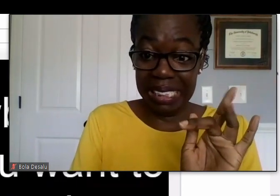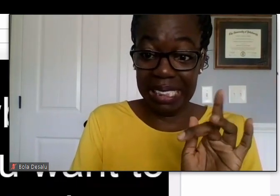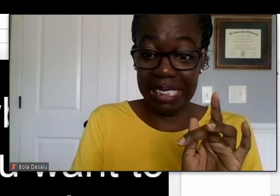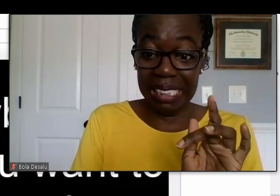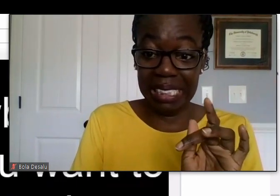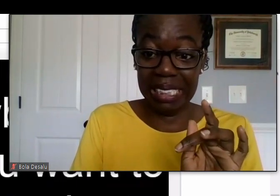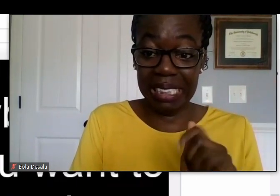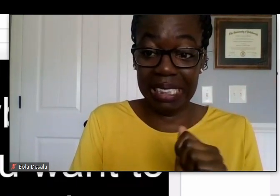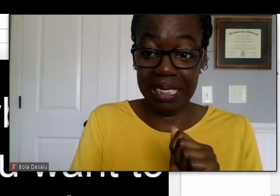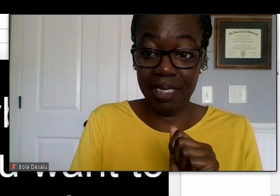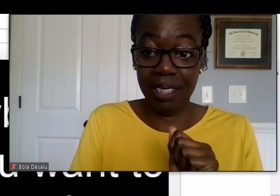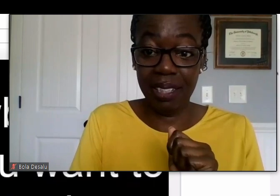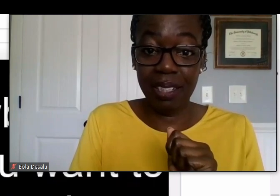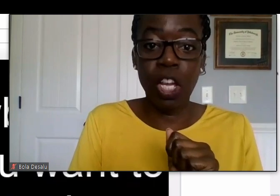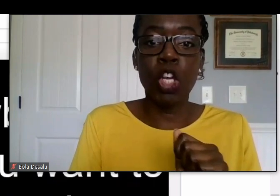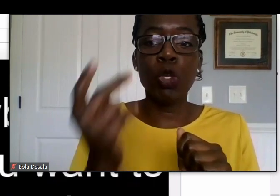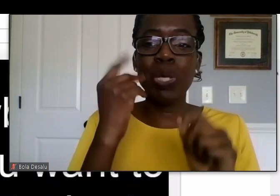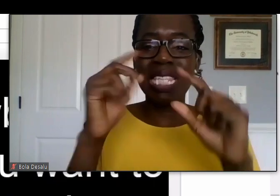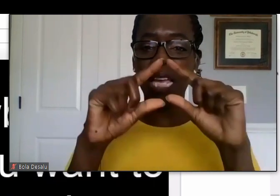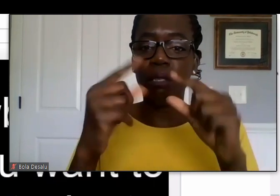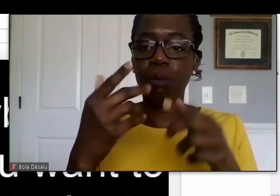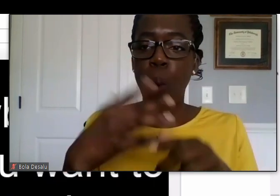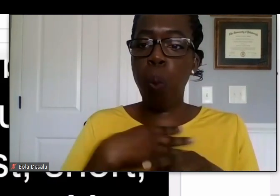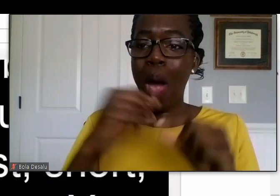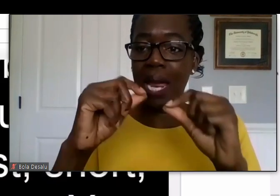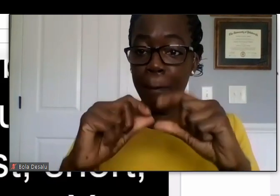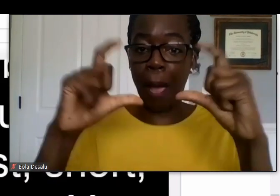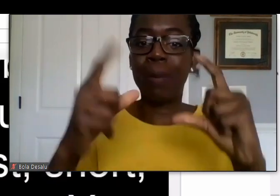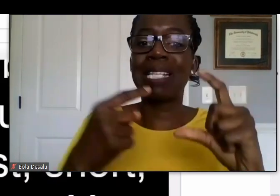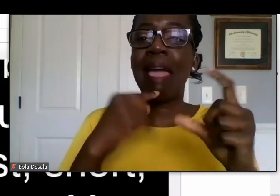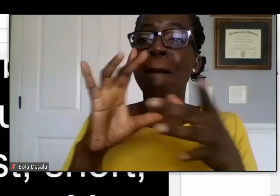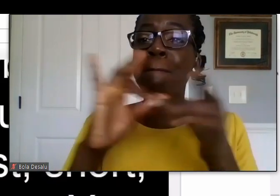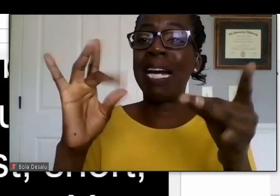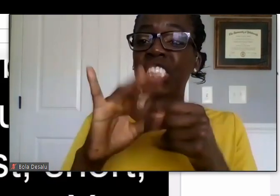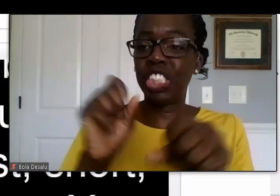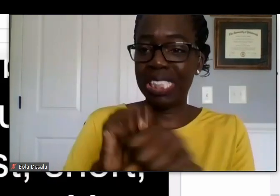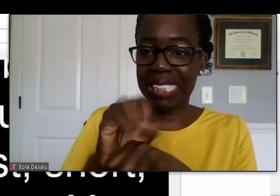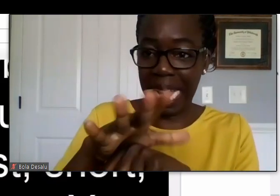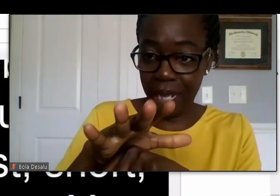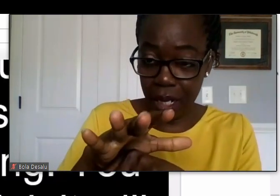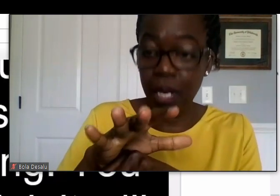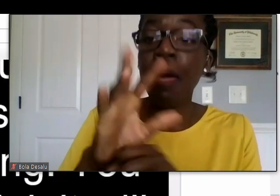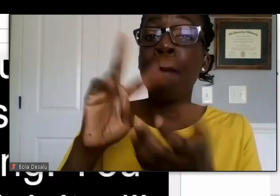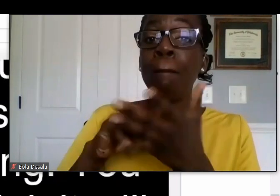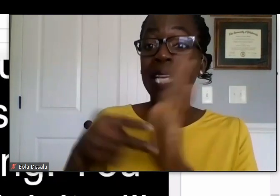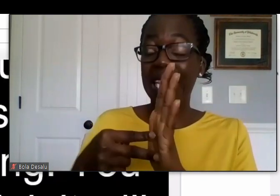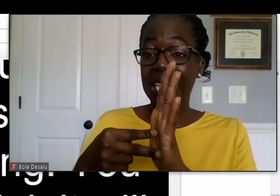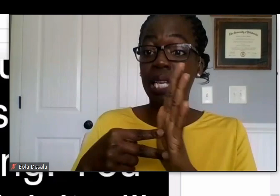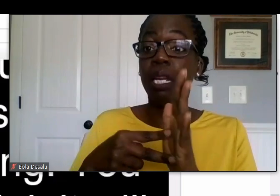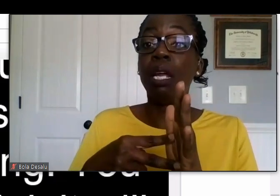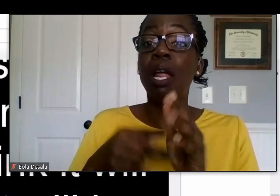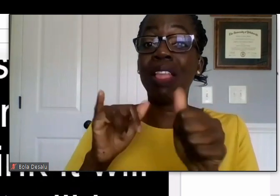Then I click the little arrow beside it as I enter, and then the, at the bottom it